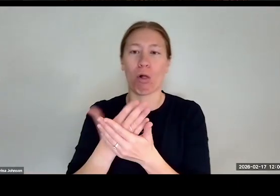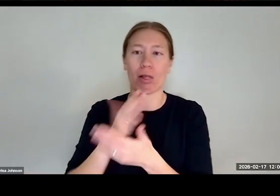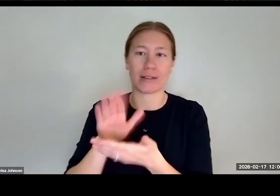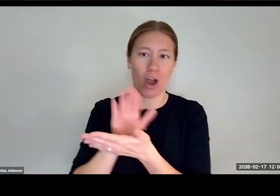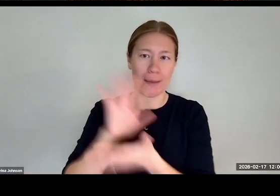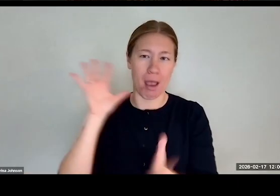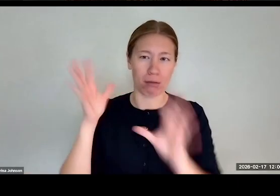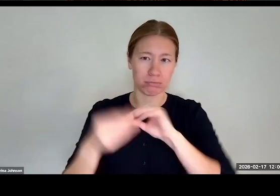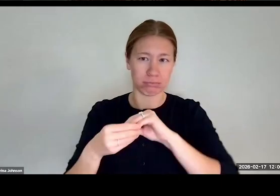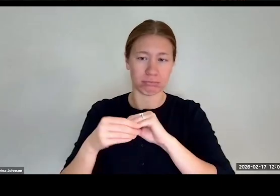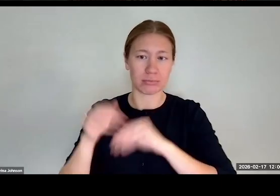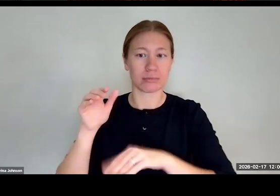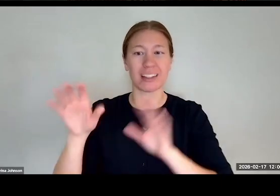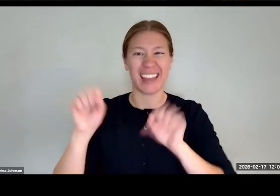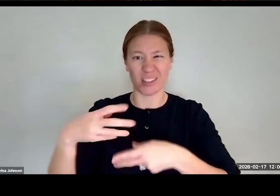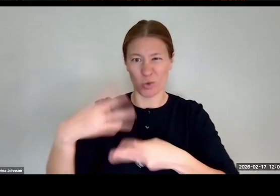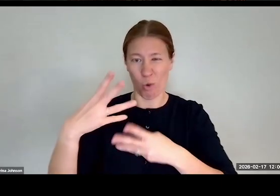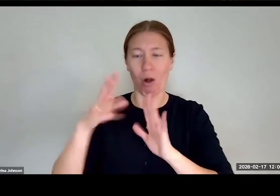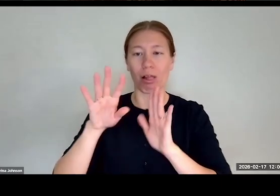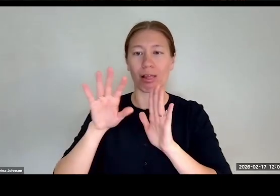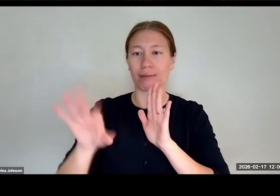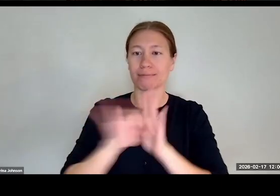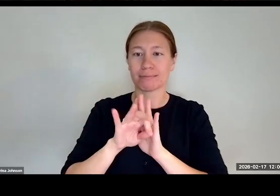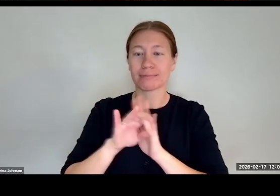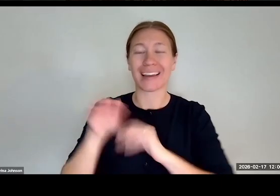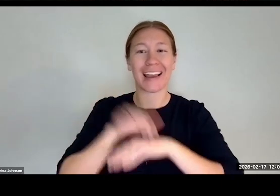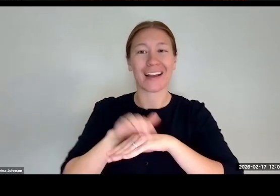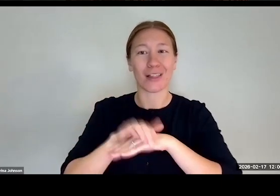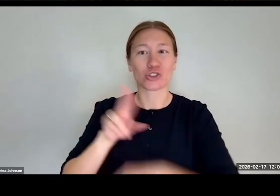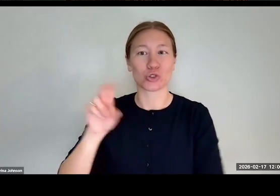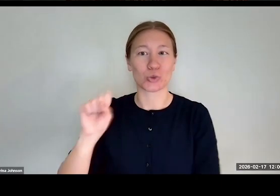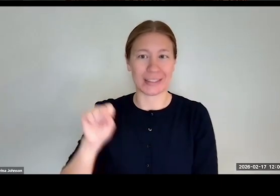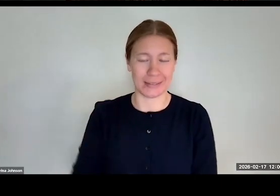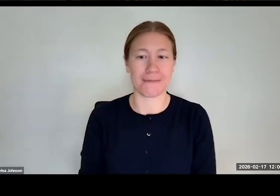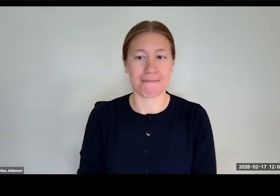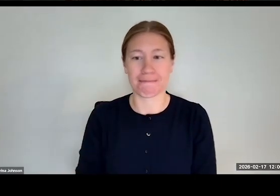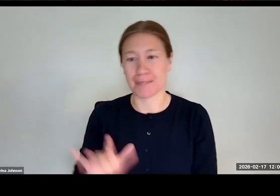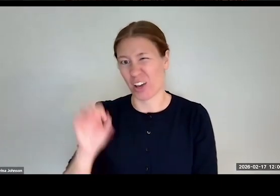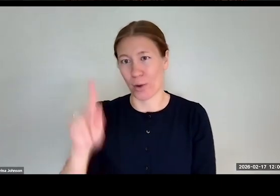and select English United States and click okay. I can also define text